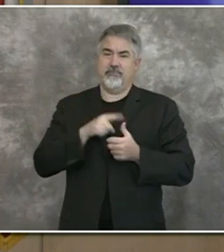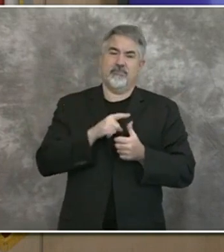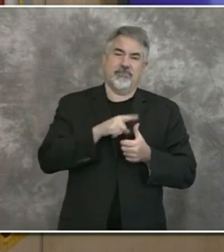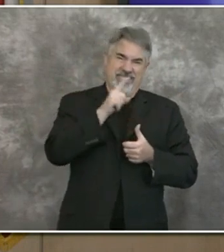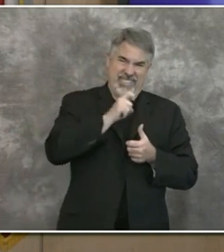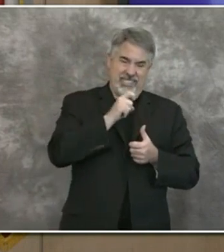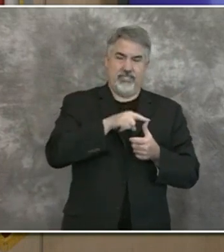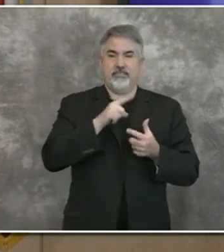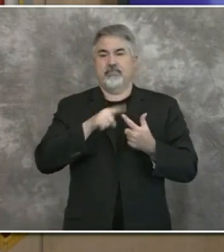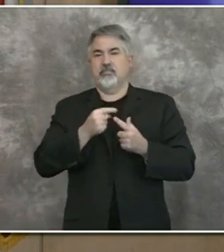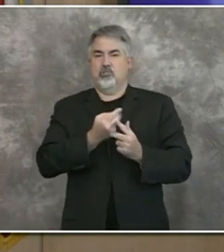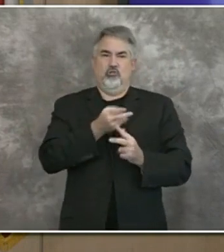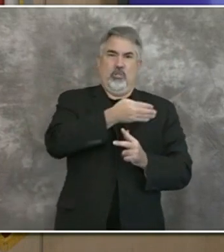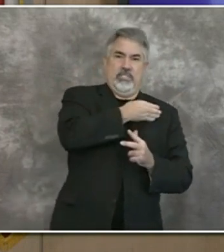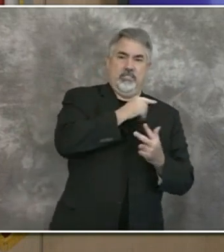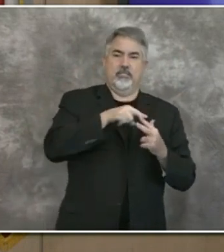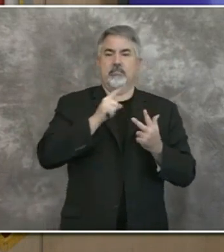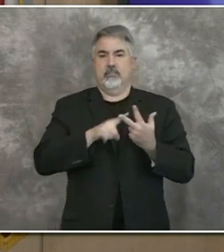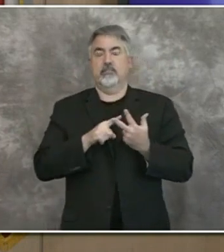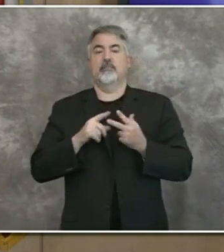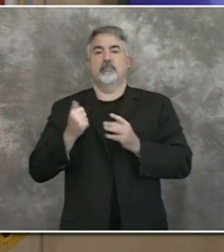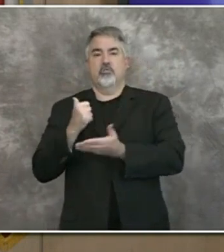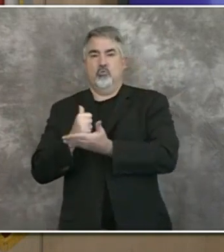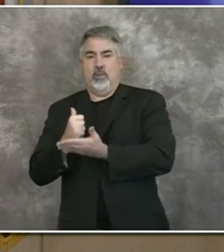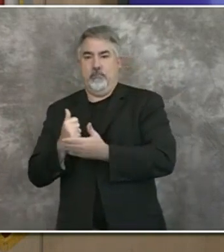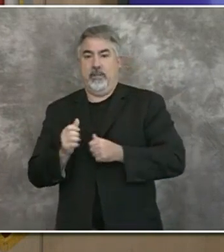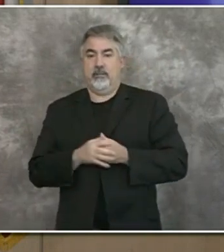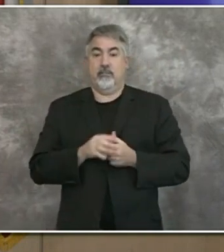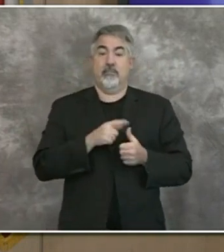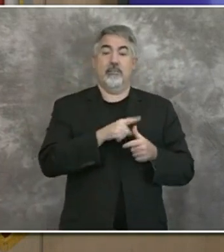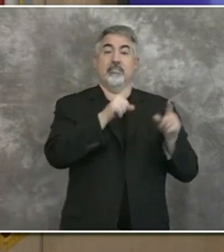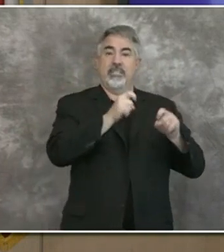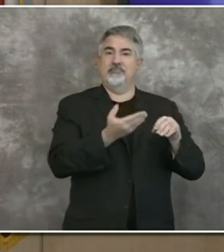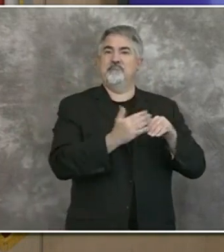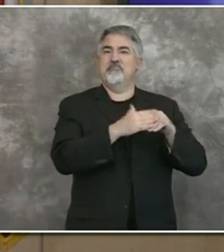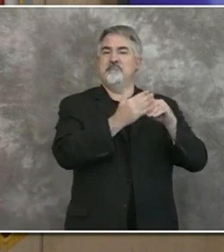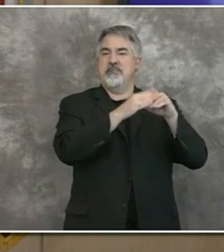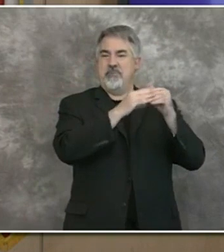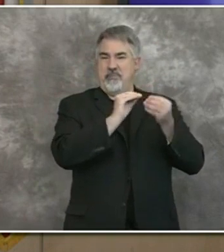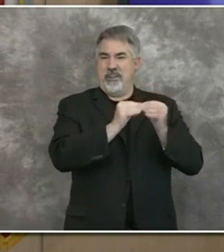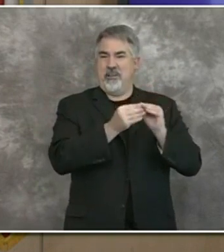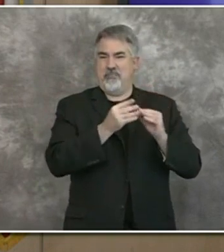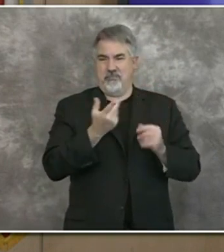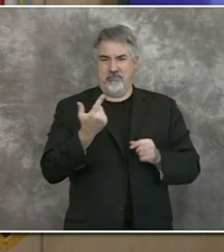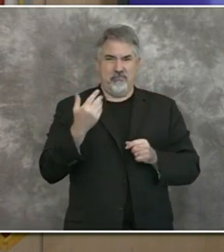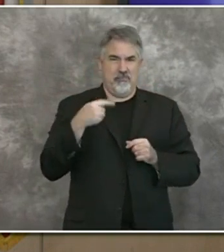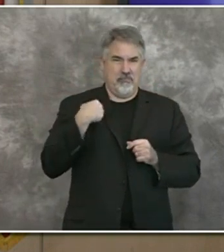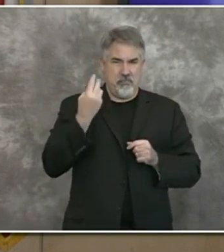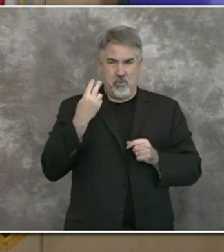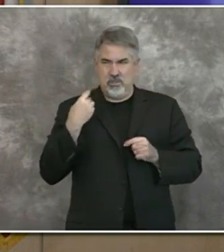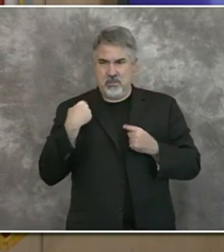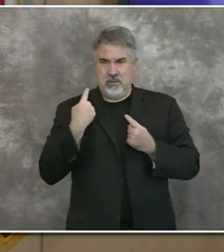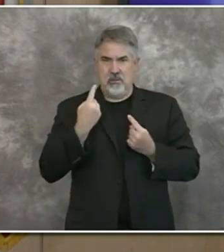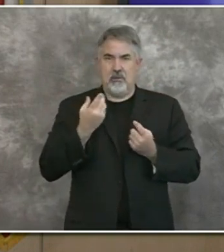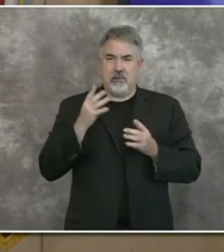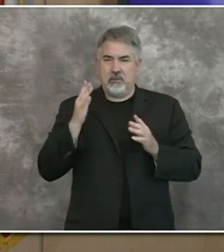THAT WE CONTINUE TO SEE. ADVANCEMENT OF PROGRESS AND RT 3 EFFORTS AREAS AROUND TESTING. TRACING AND TREATMENT